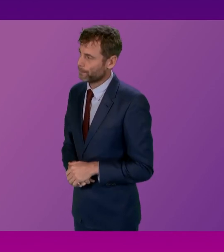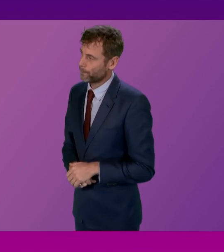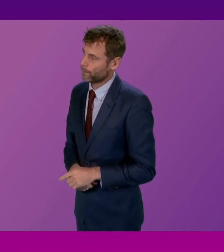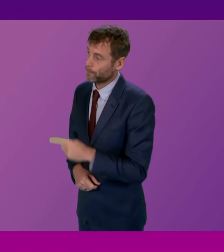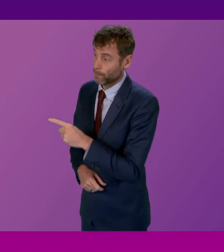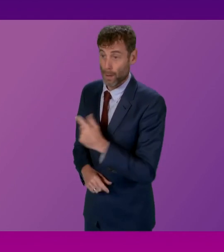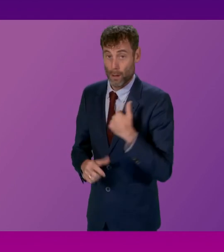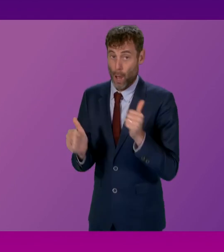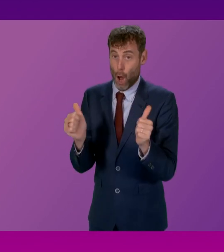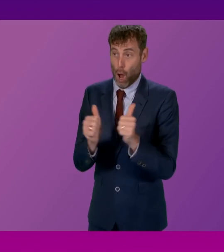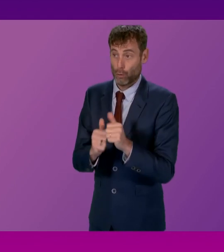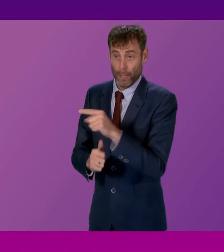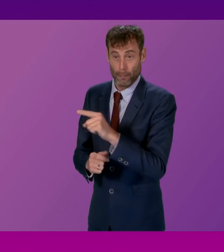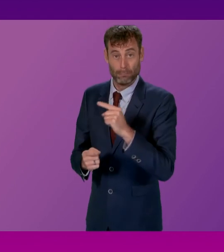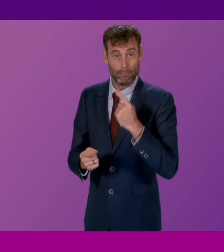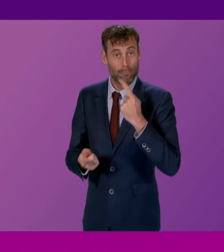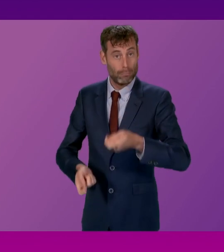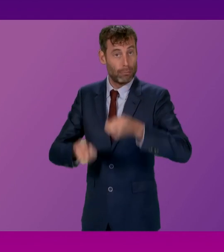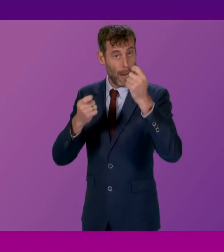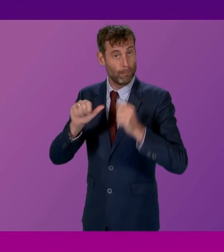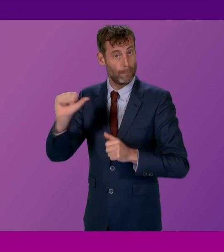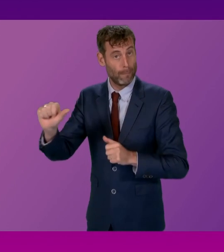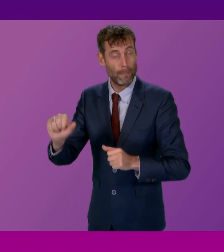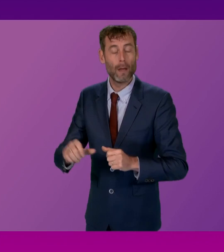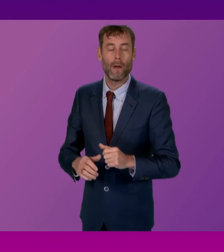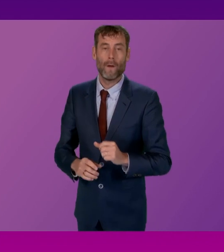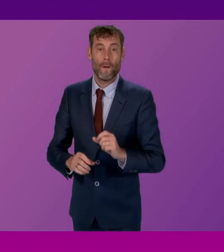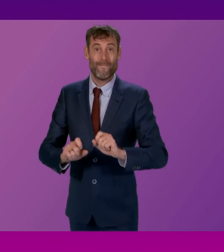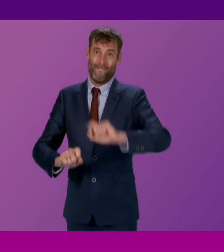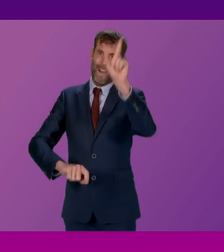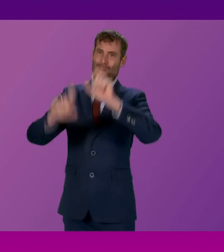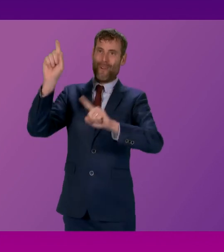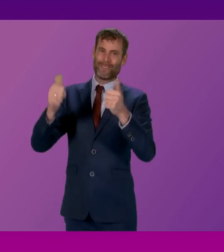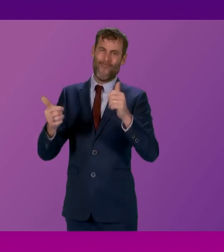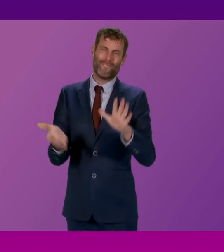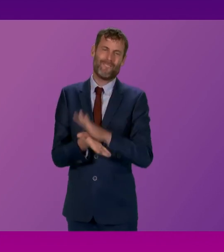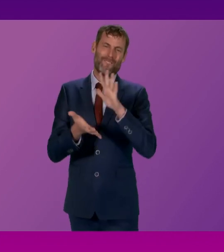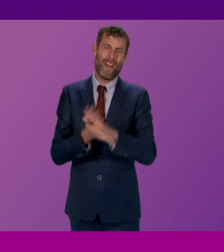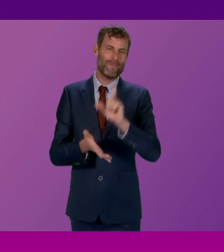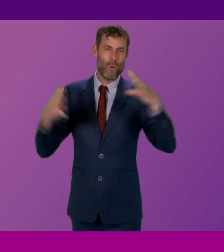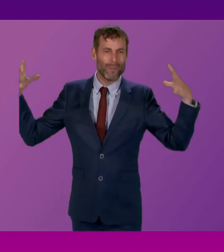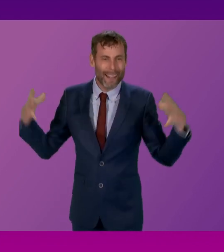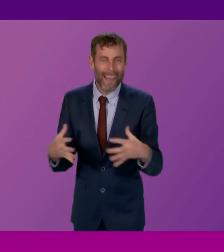I agree with that. Fireworks can be a great spectacle and enable communities to come together.